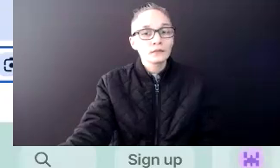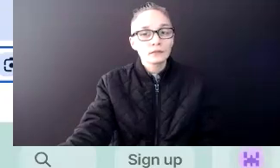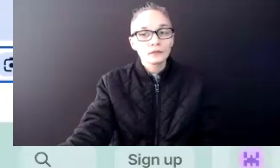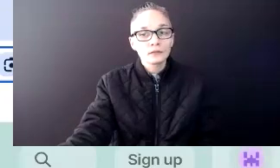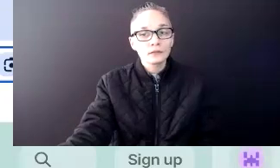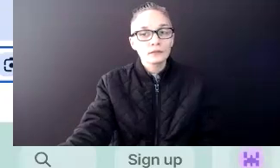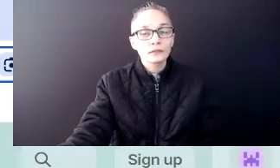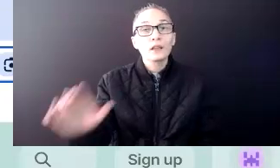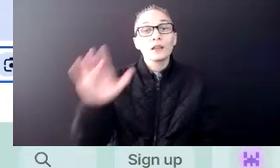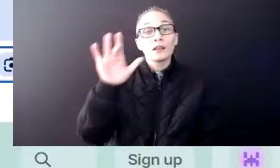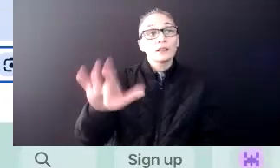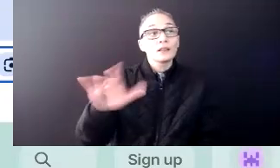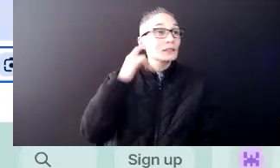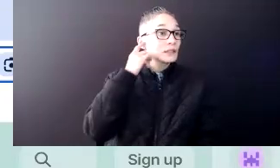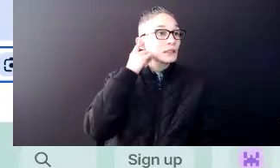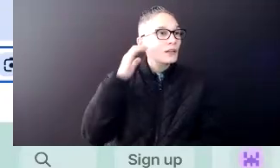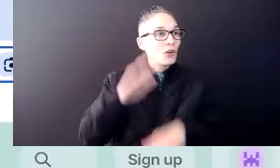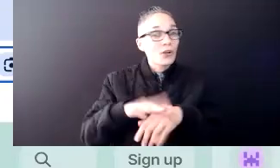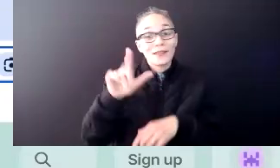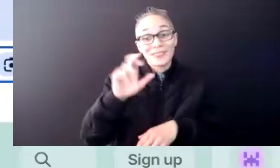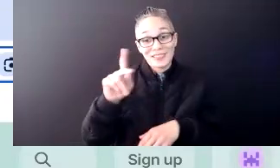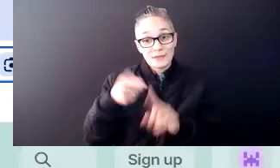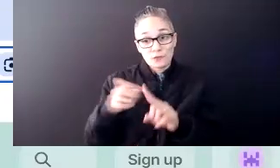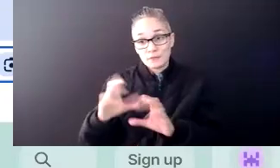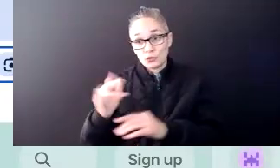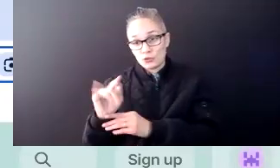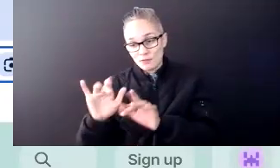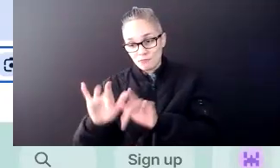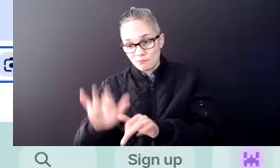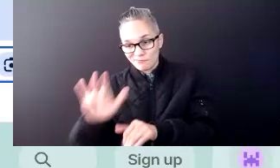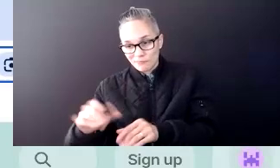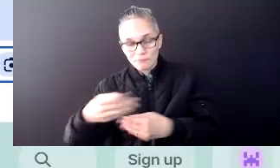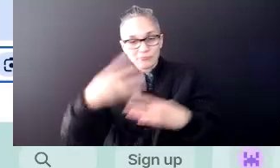Again, click on the link in the chat. It'll take you to the Padlet you're seeing on the screen.